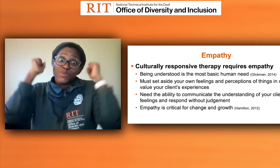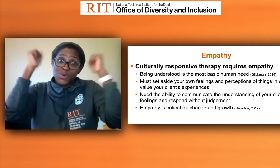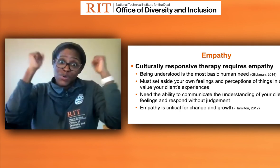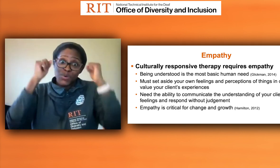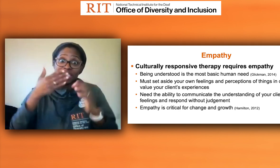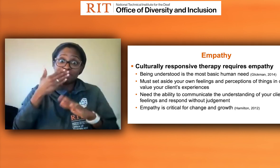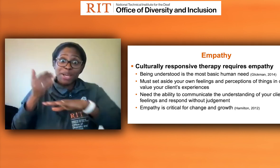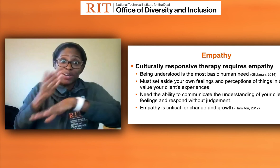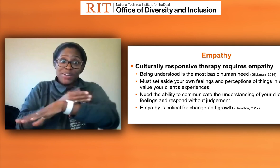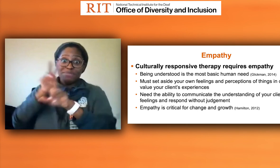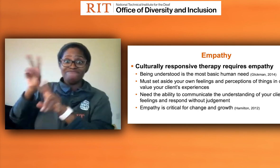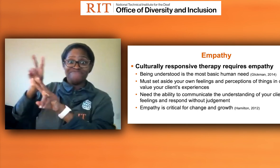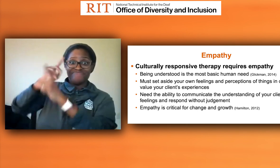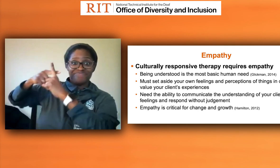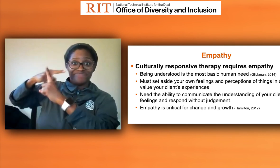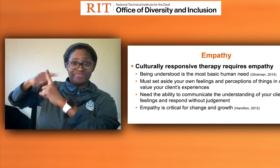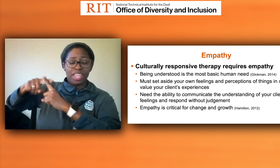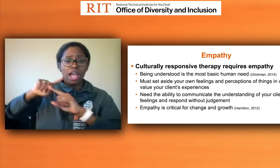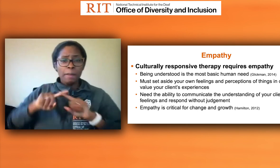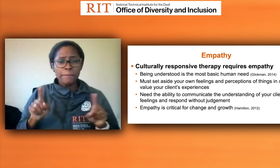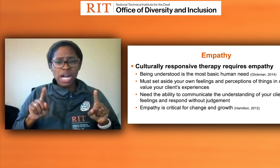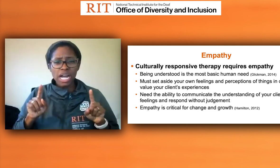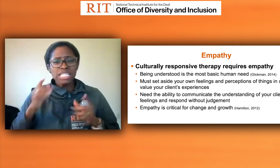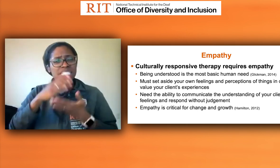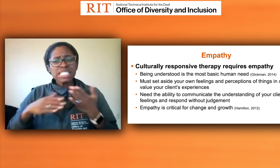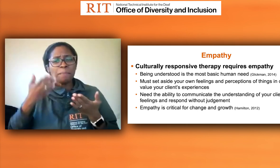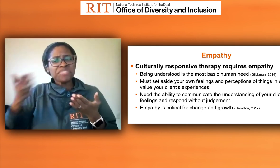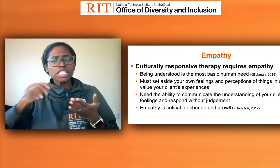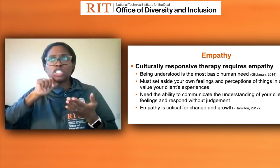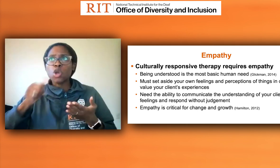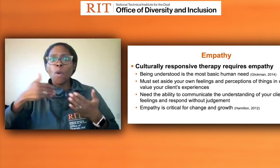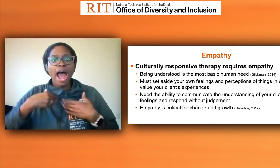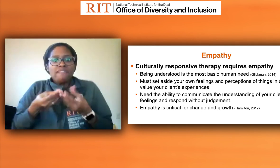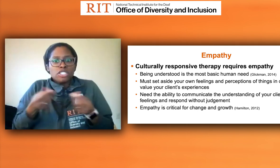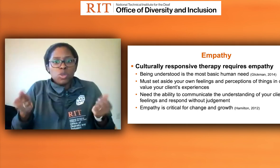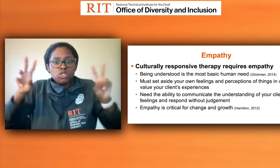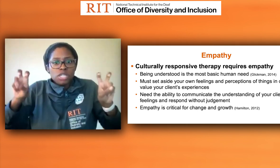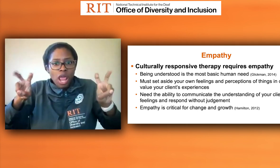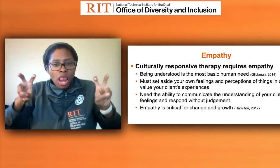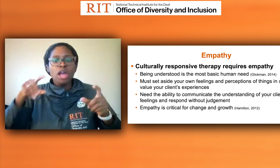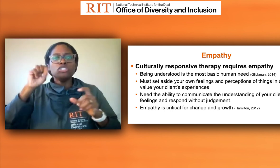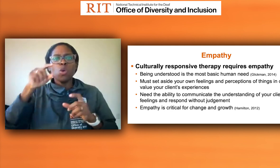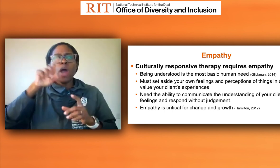all of the COVID problems right now. The vaccine, it's on its way and it's here. We're getting it out to people but we don't have